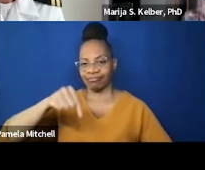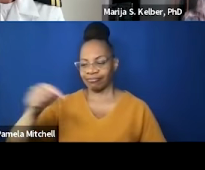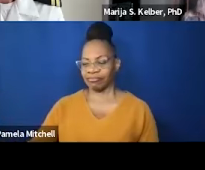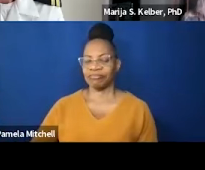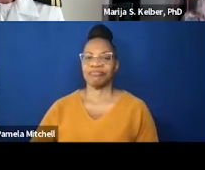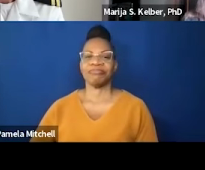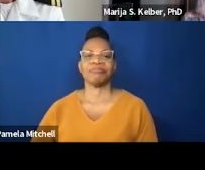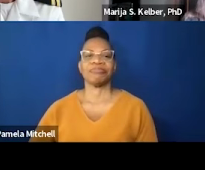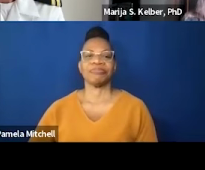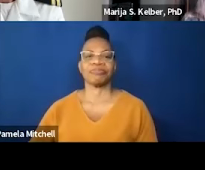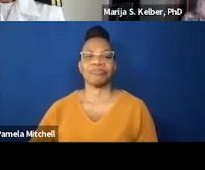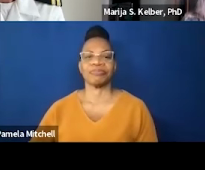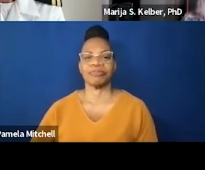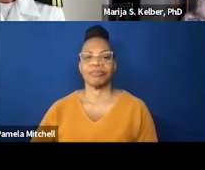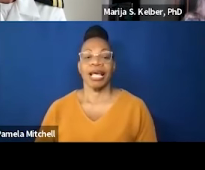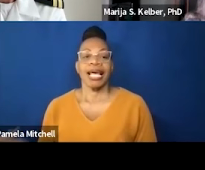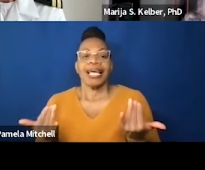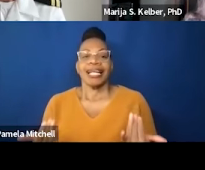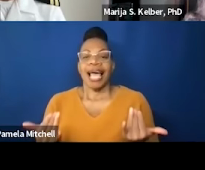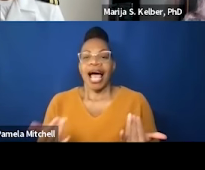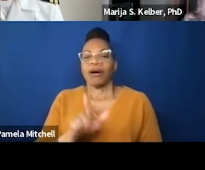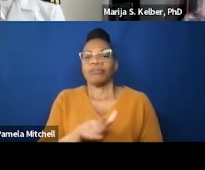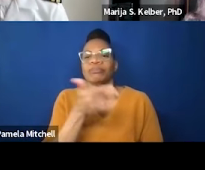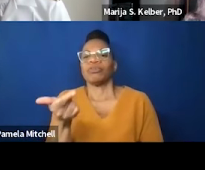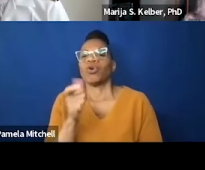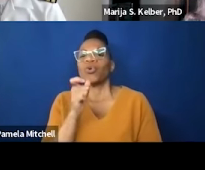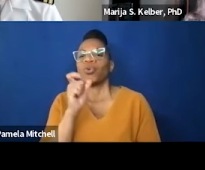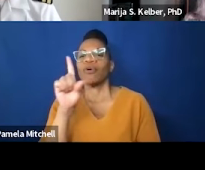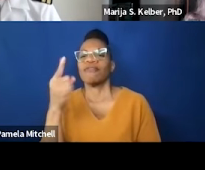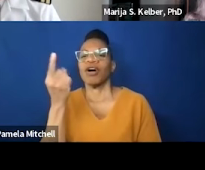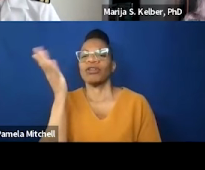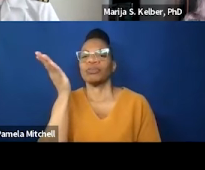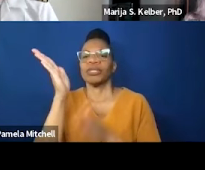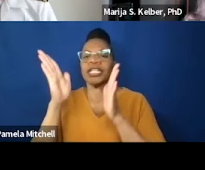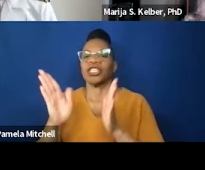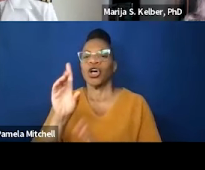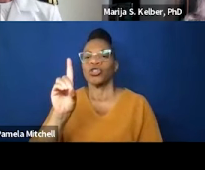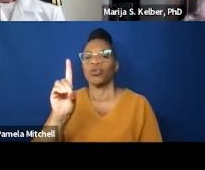All right, next, I would like to turn things over to our first speaker. Duane France, the floor is yours.